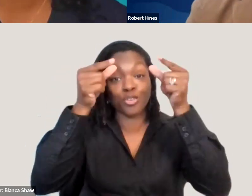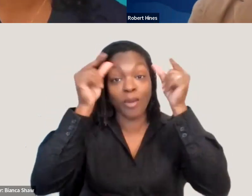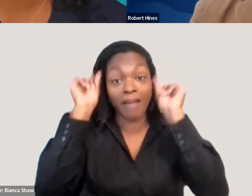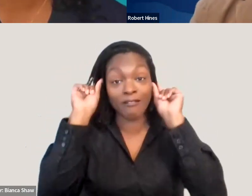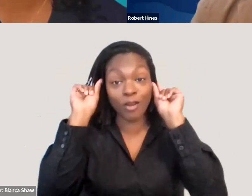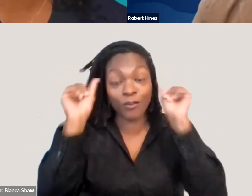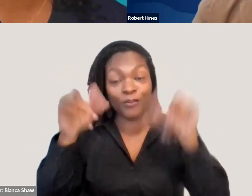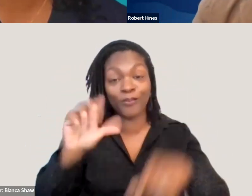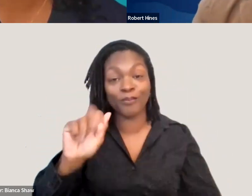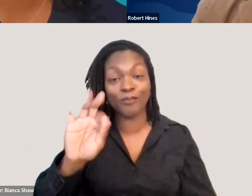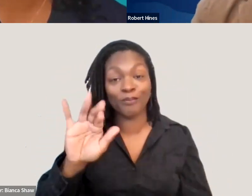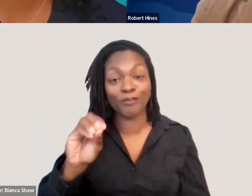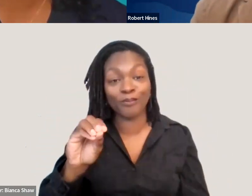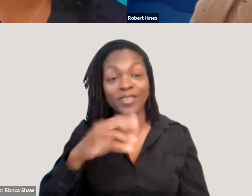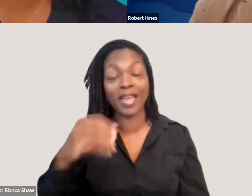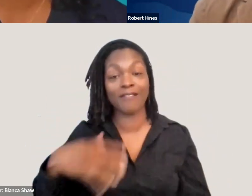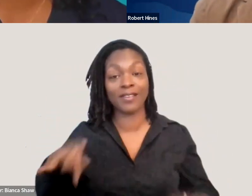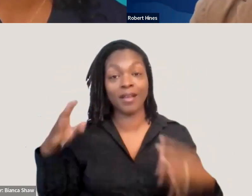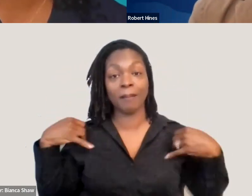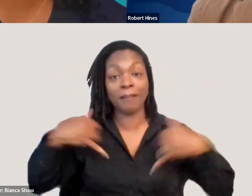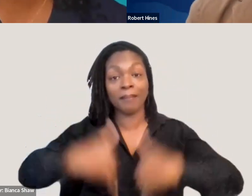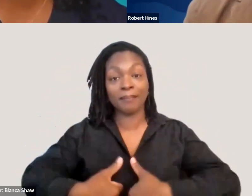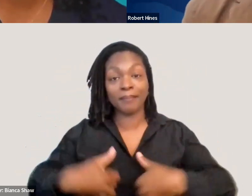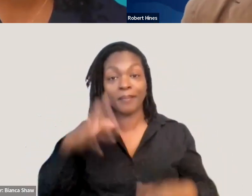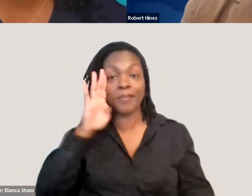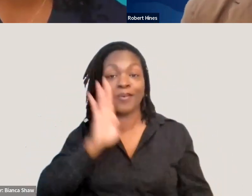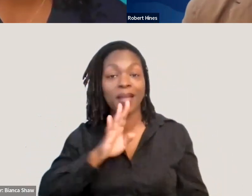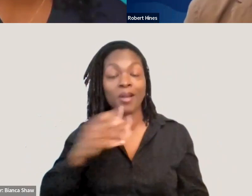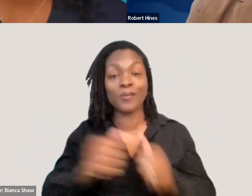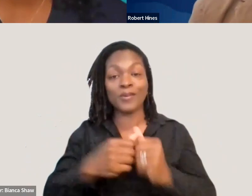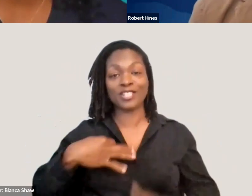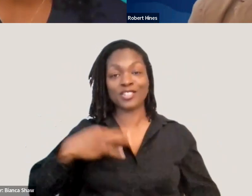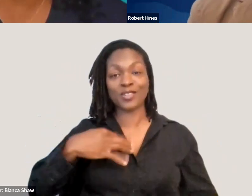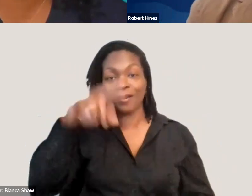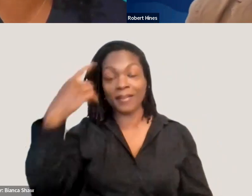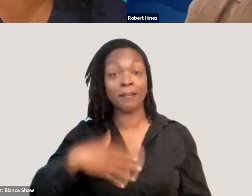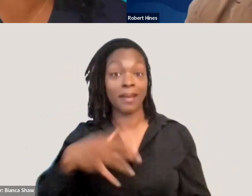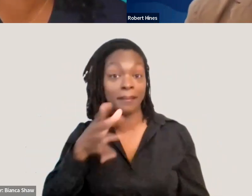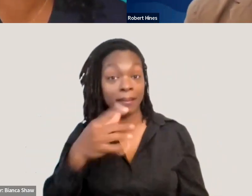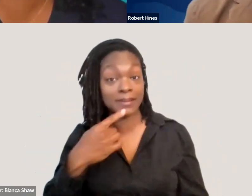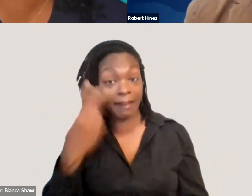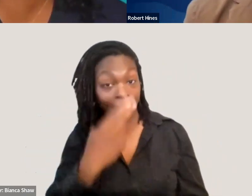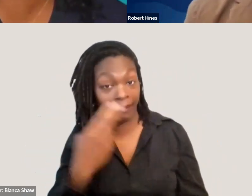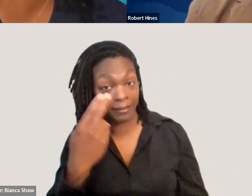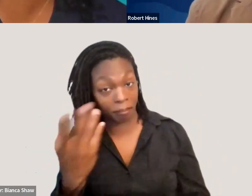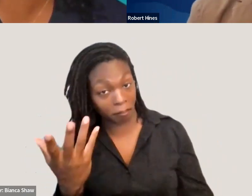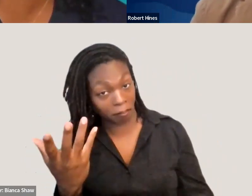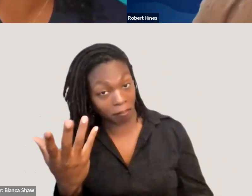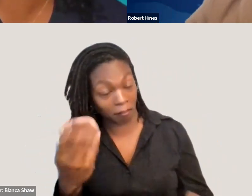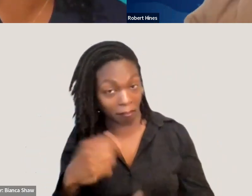My mother says I'm, handsome. I don't know what that accounts for anything, but you know, may or may not be true.